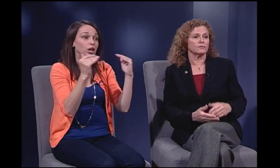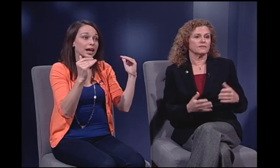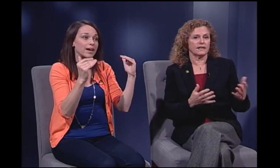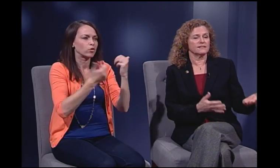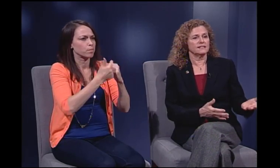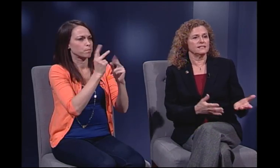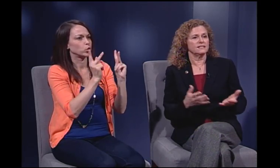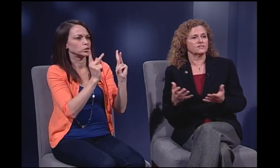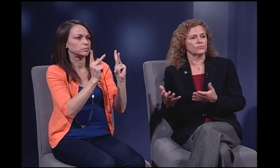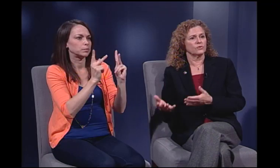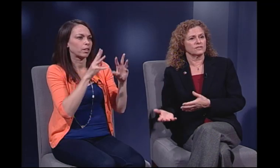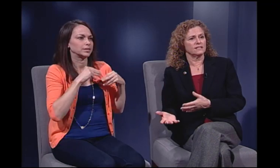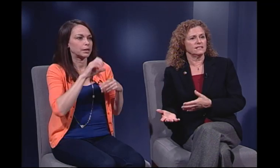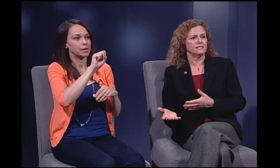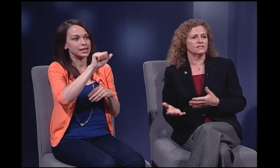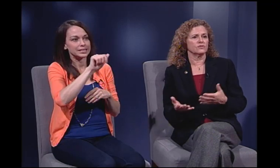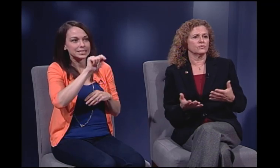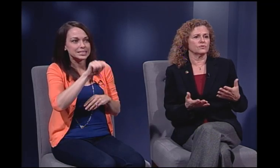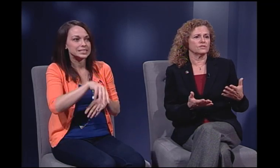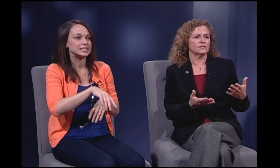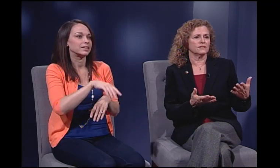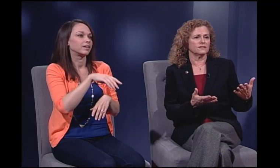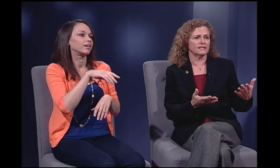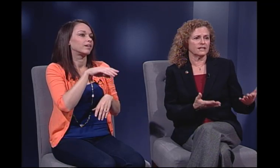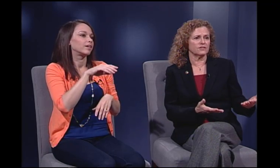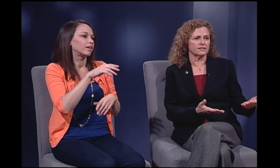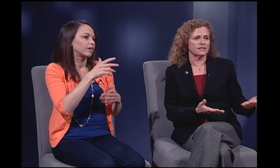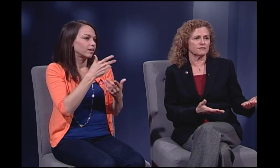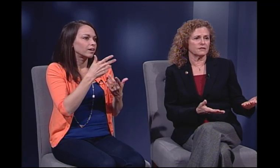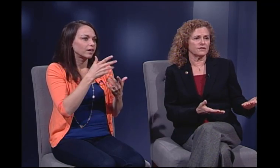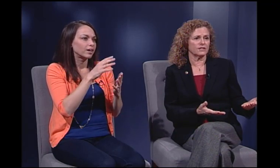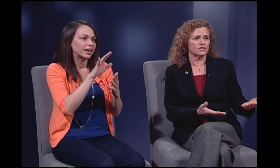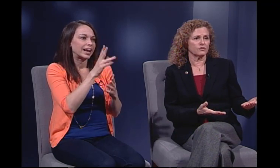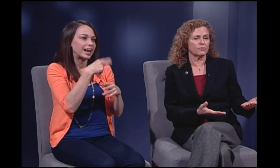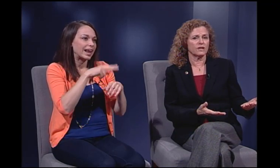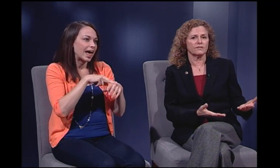with SAT scores, ACT scores, the National Assessment of Educational Progress.